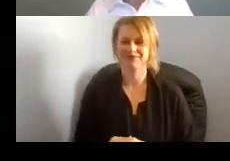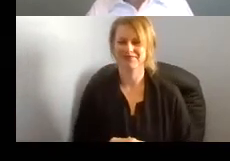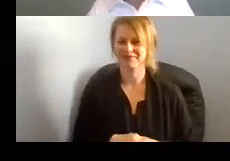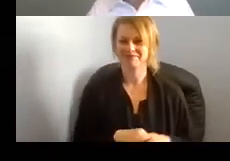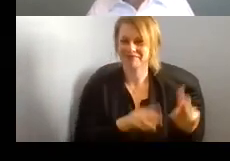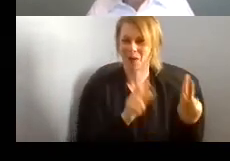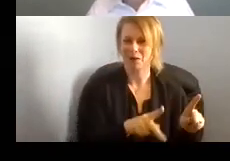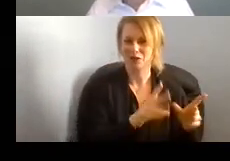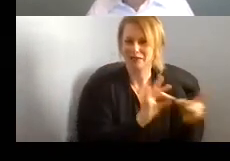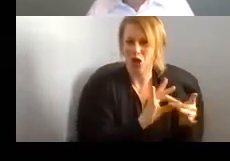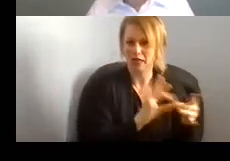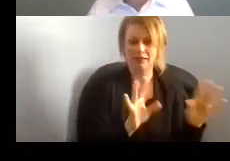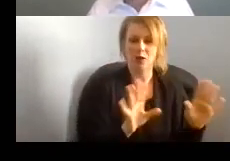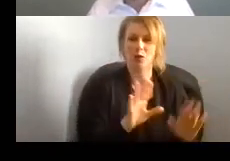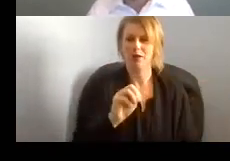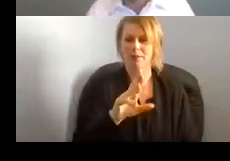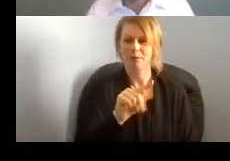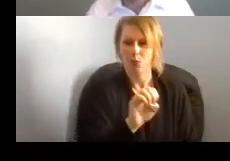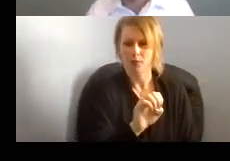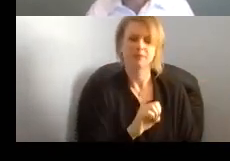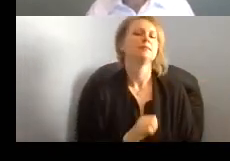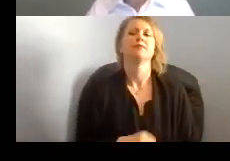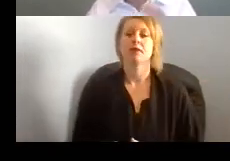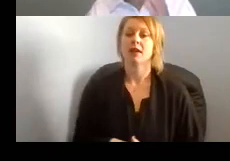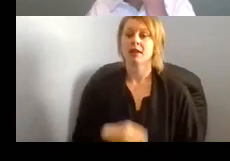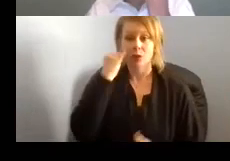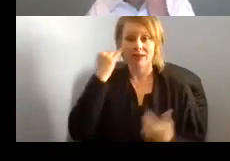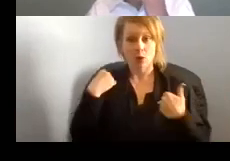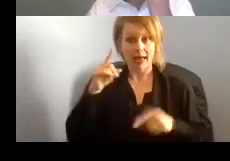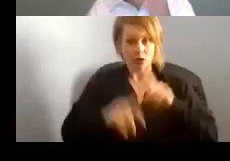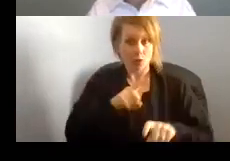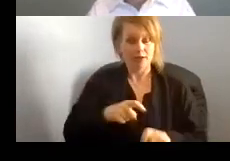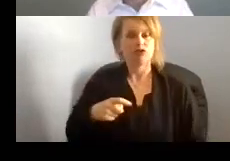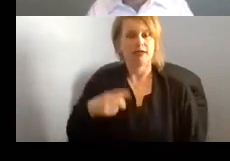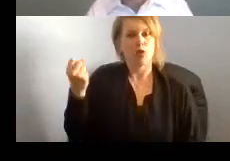That would be helpful, and then we’ll get to those questions. But I do want to say that, when I’m done with the presentation,